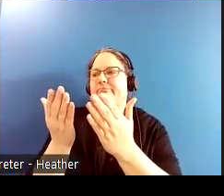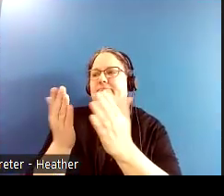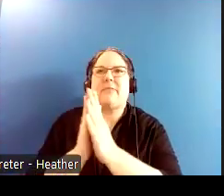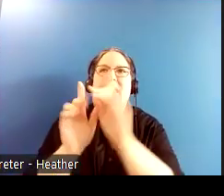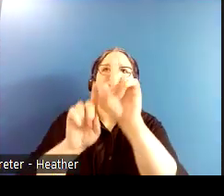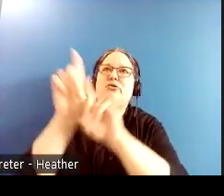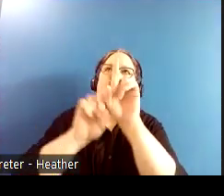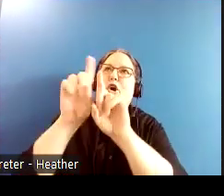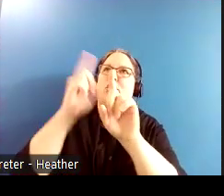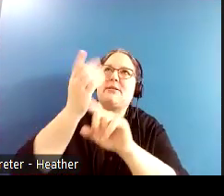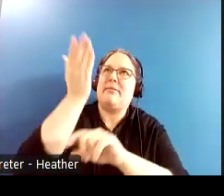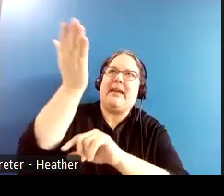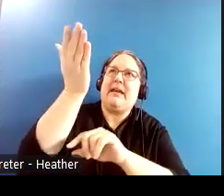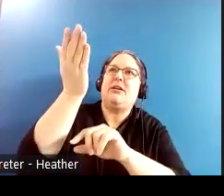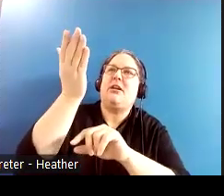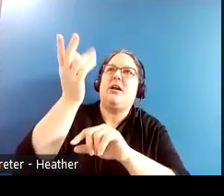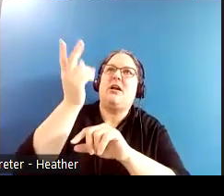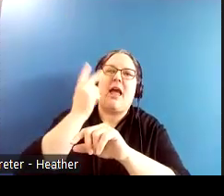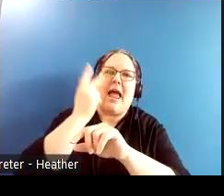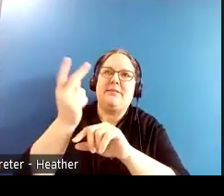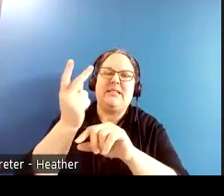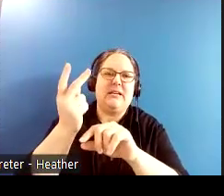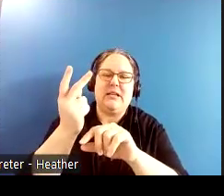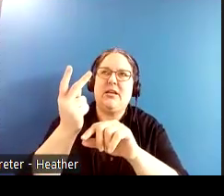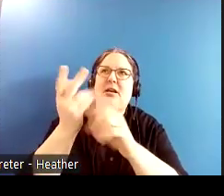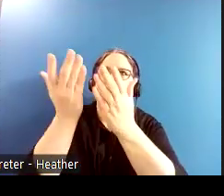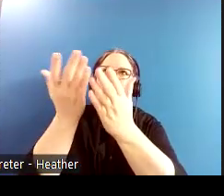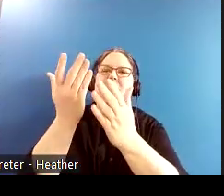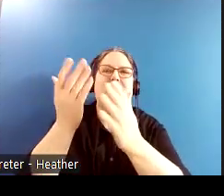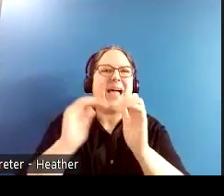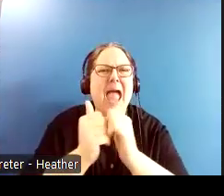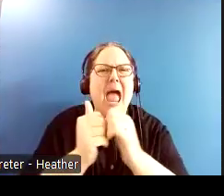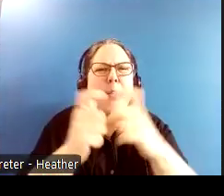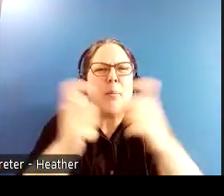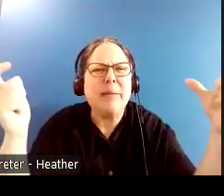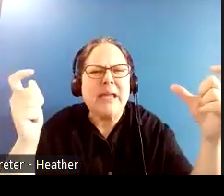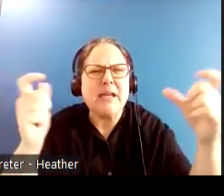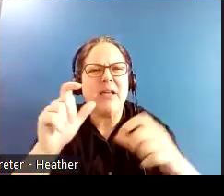object or one of the major controversies around this time was how big is the solar system? And